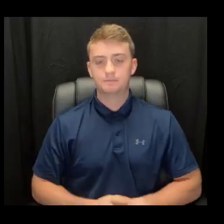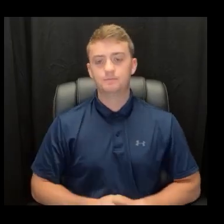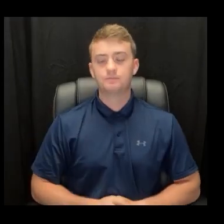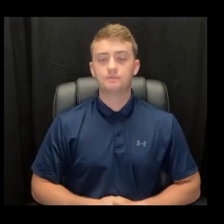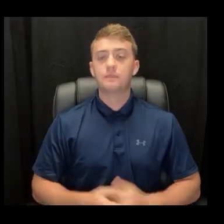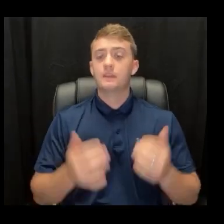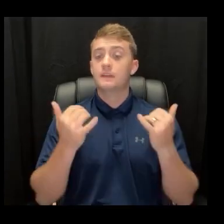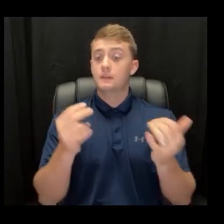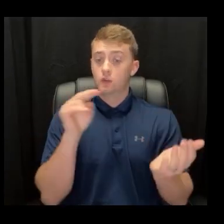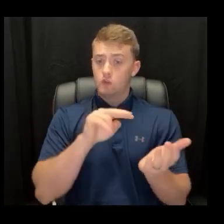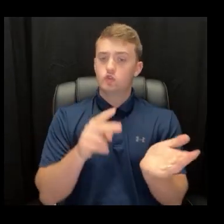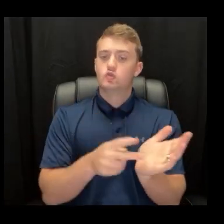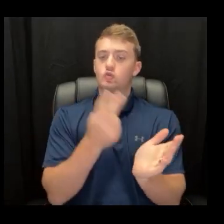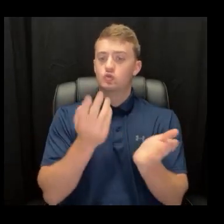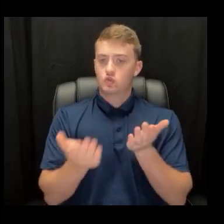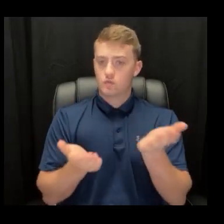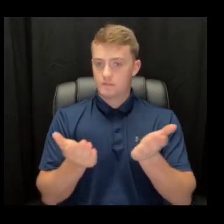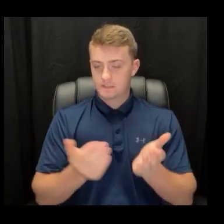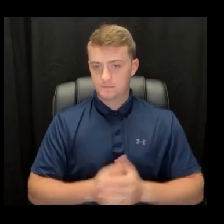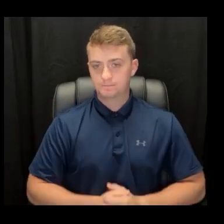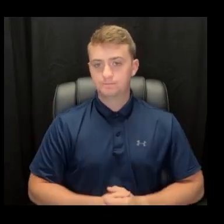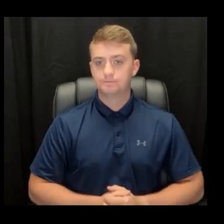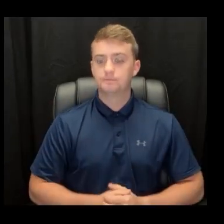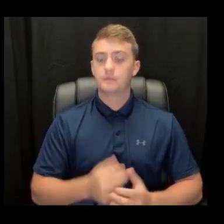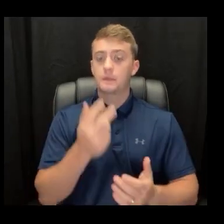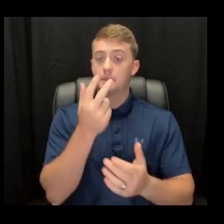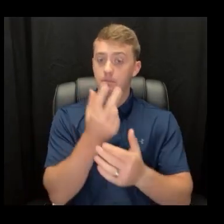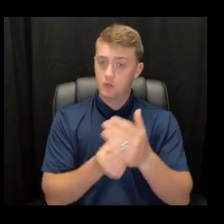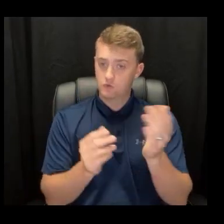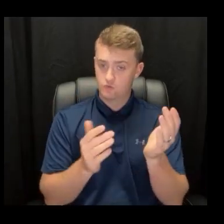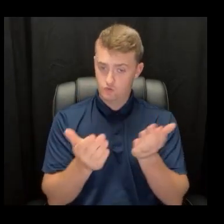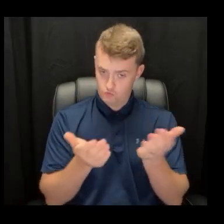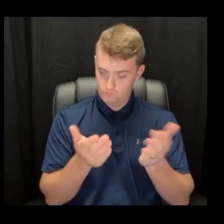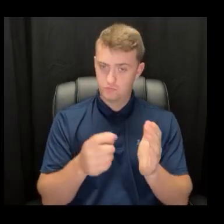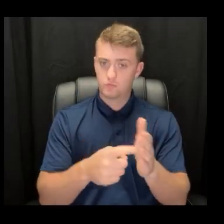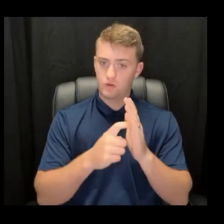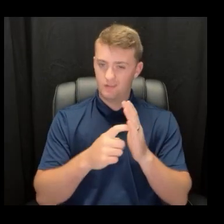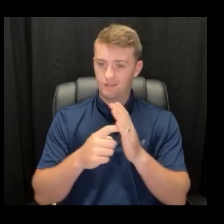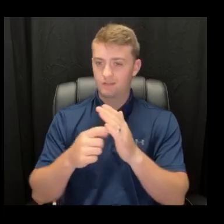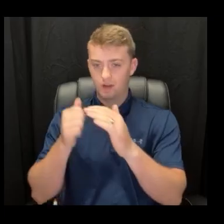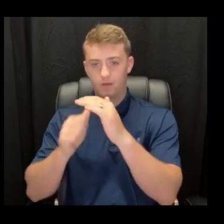Let's take a look at dual services. Both services are required under federal and state